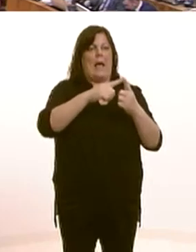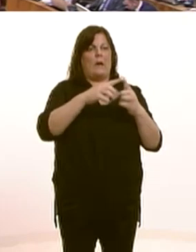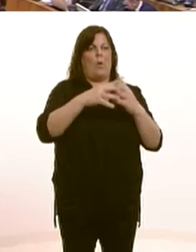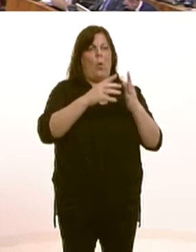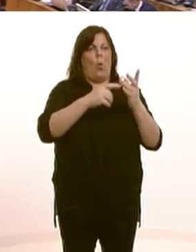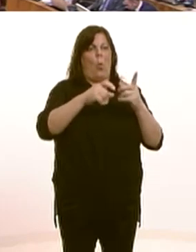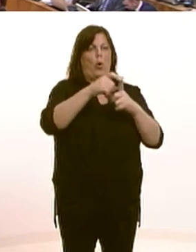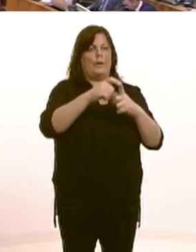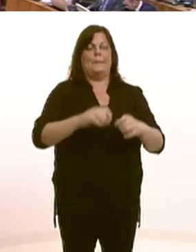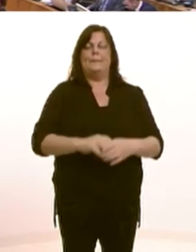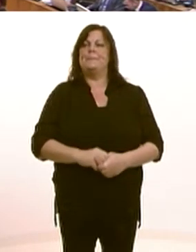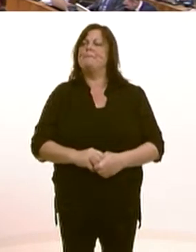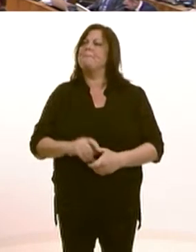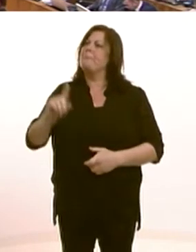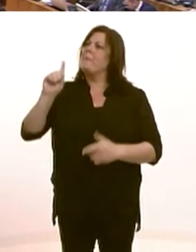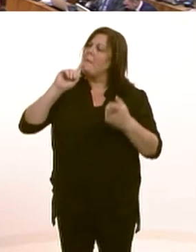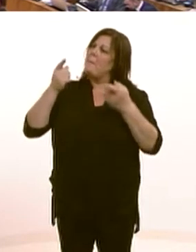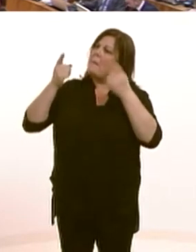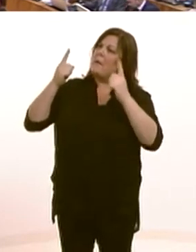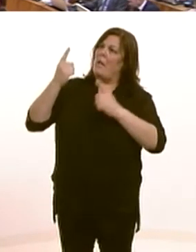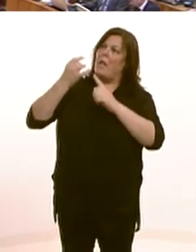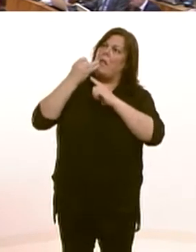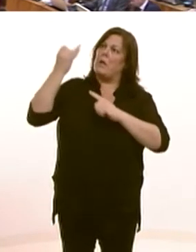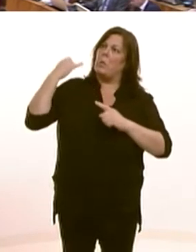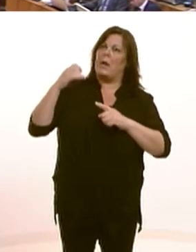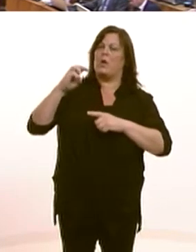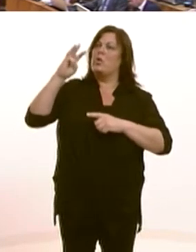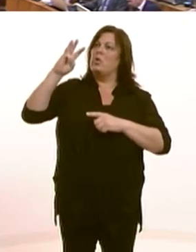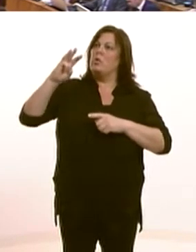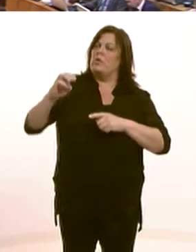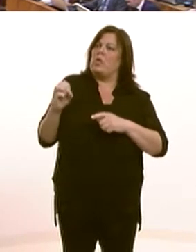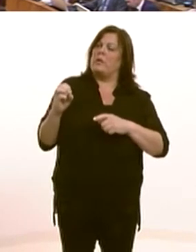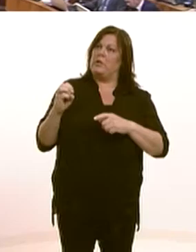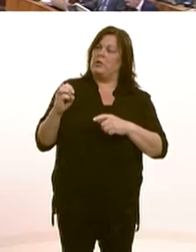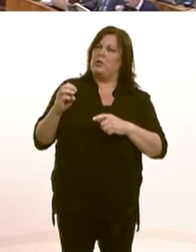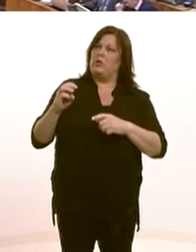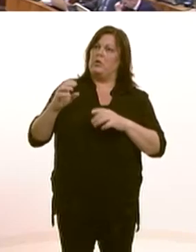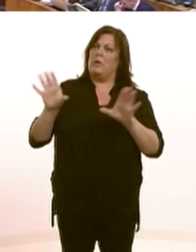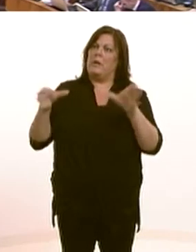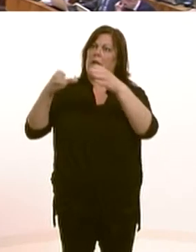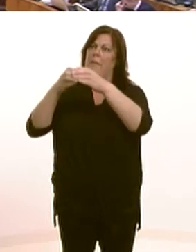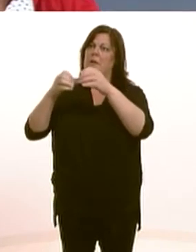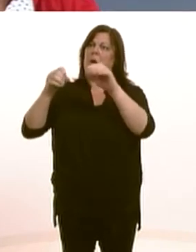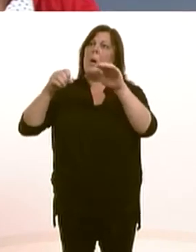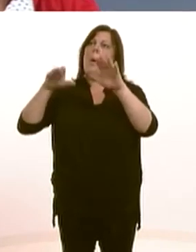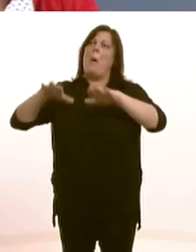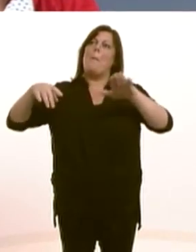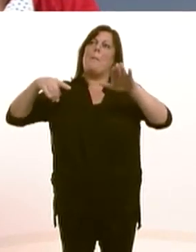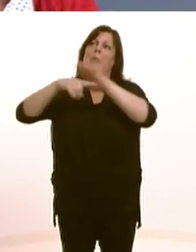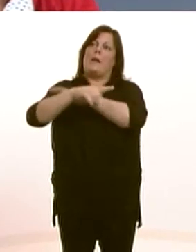First Minister, last week the Scottish Governmentís Brexit Minister met with the UK Cabinet Secretary